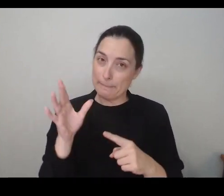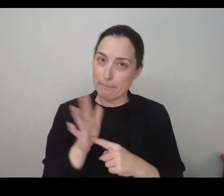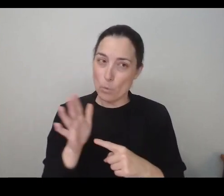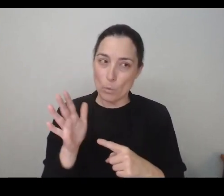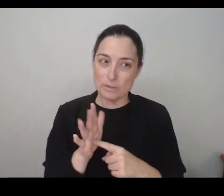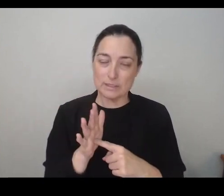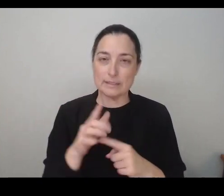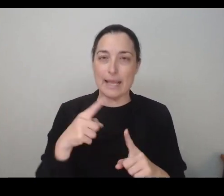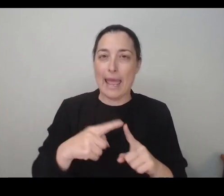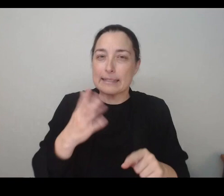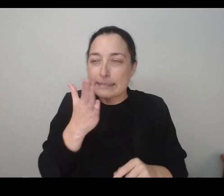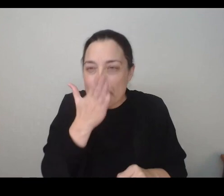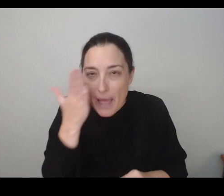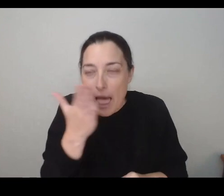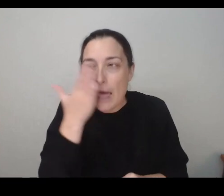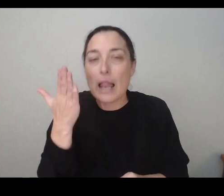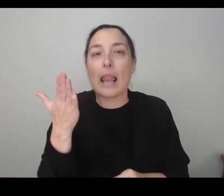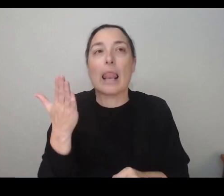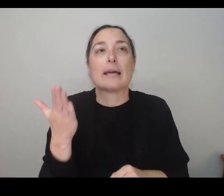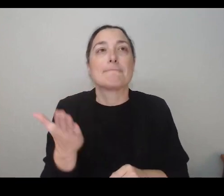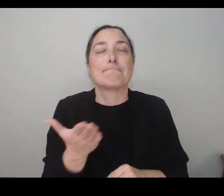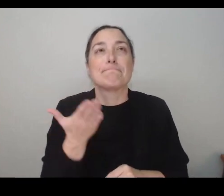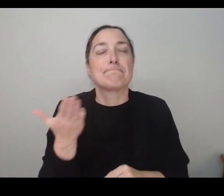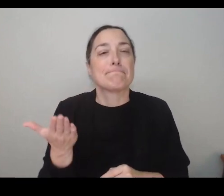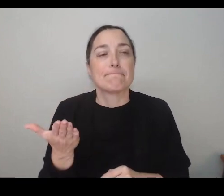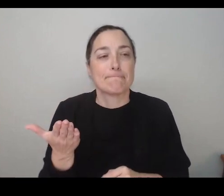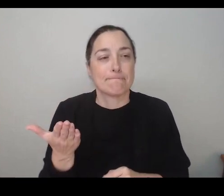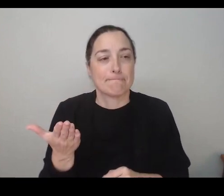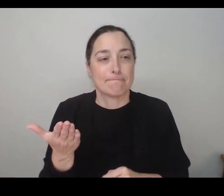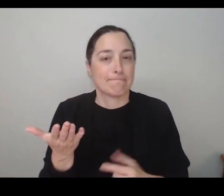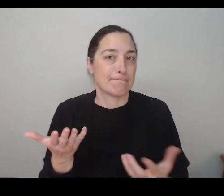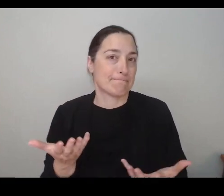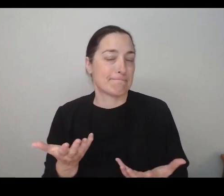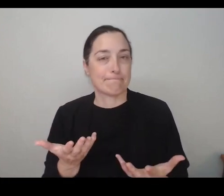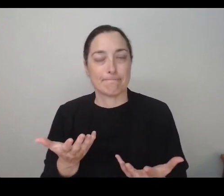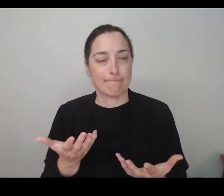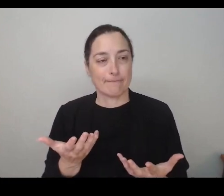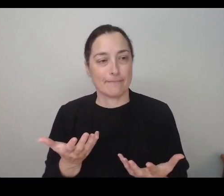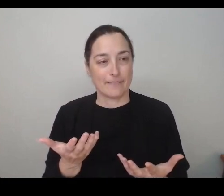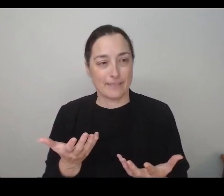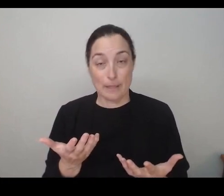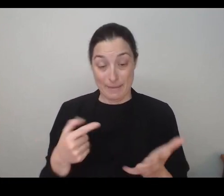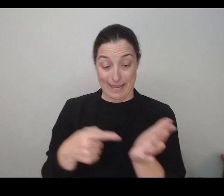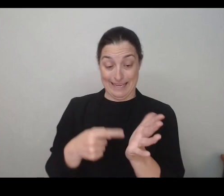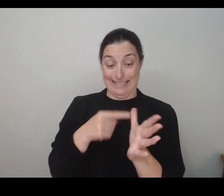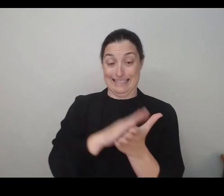But I mean it's always something, I mean, he is globally considering, for example, Tahiti is not only objects,